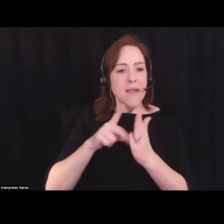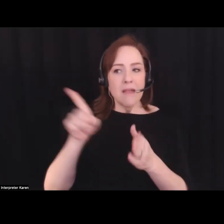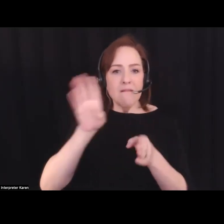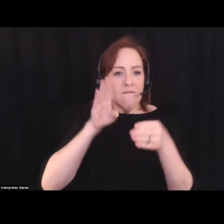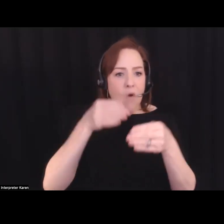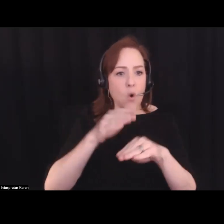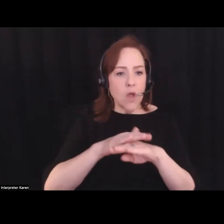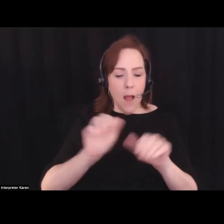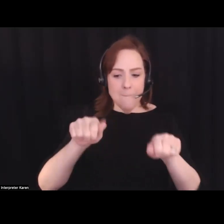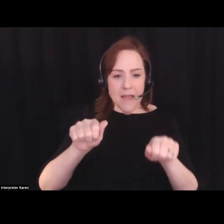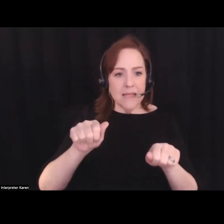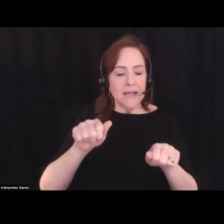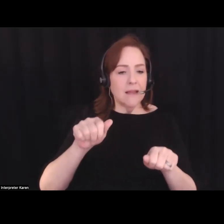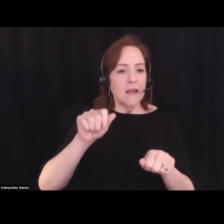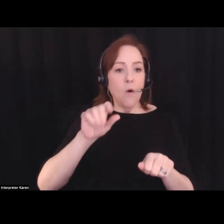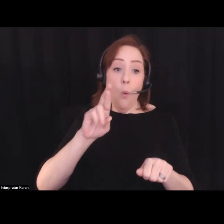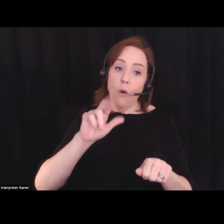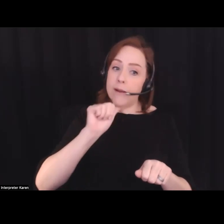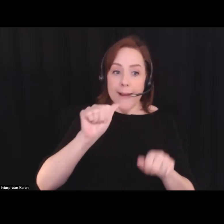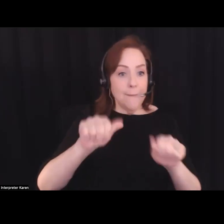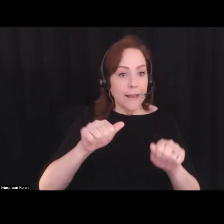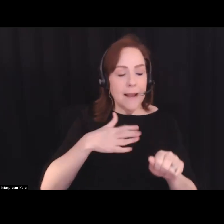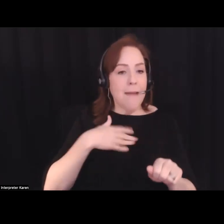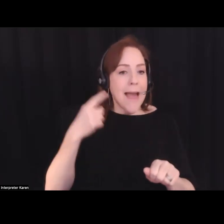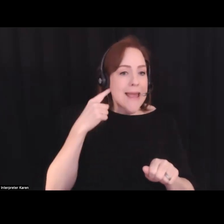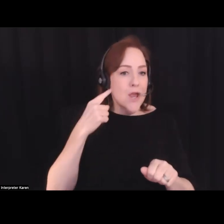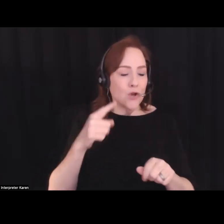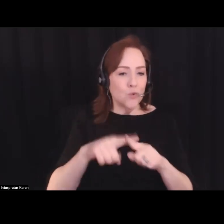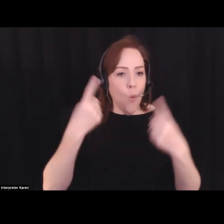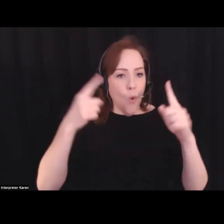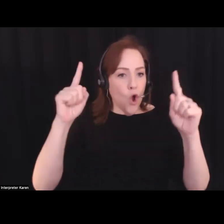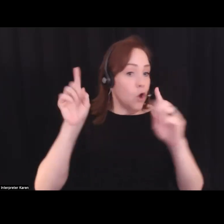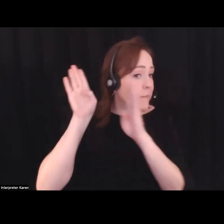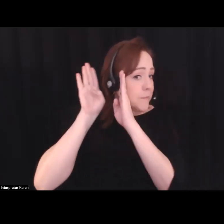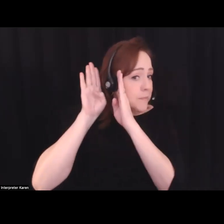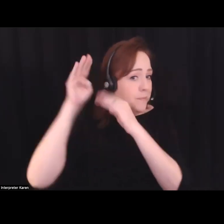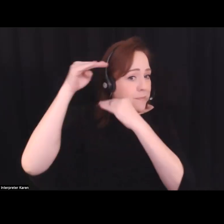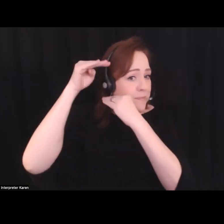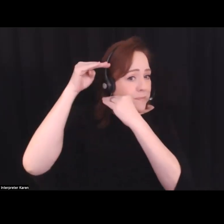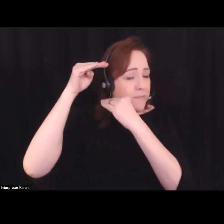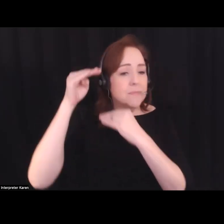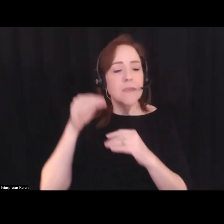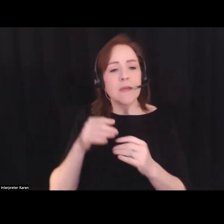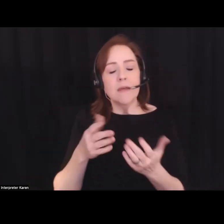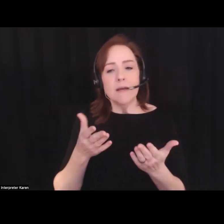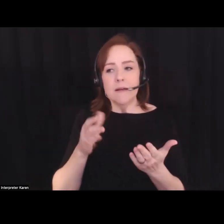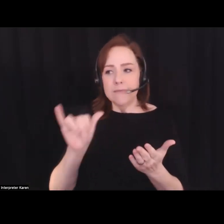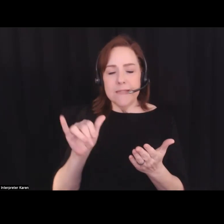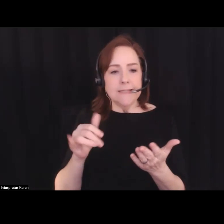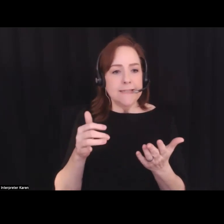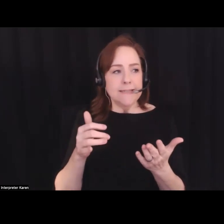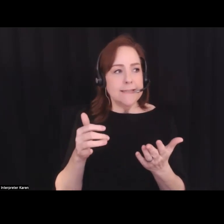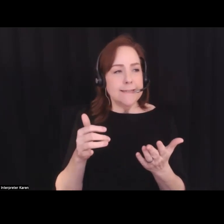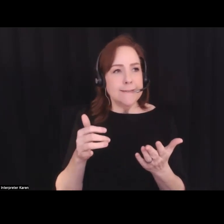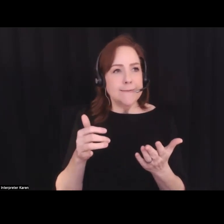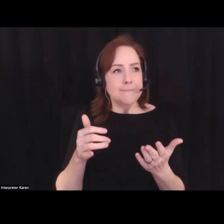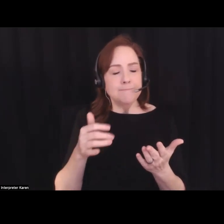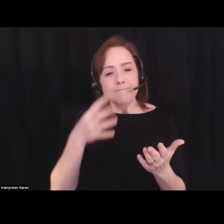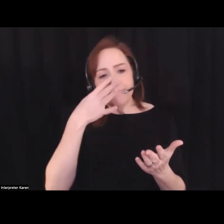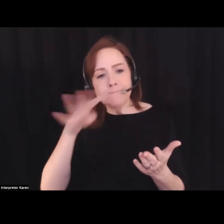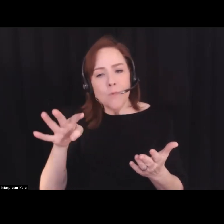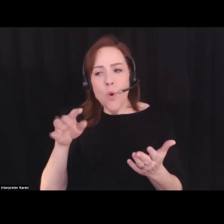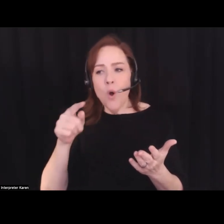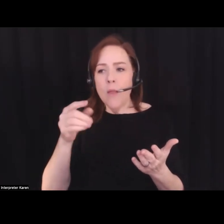or inability to hear and lose the Ingenuity of all the other abilities that the individual does.